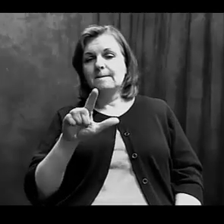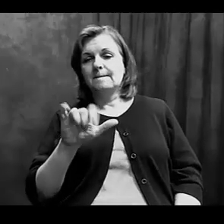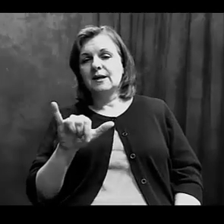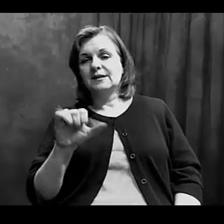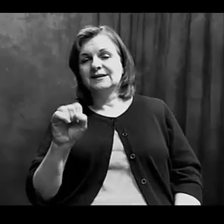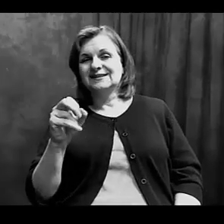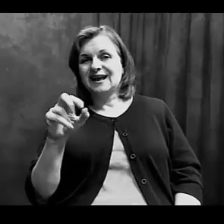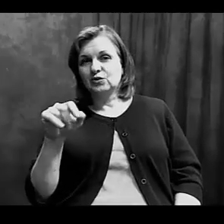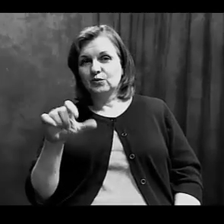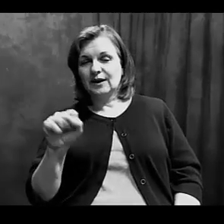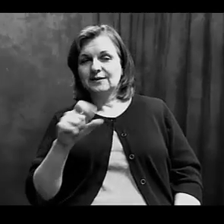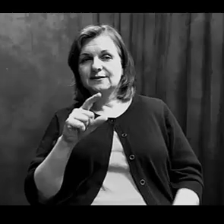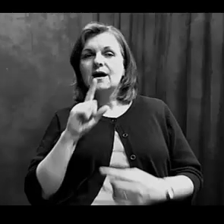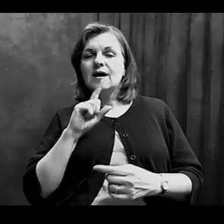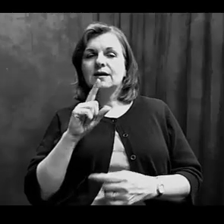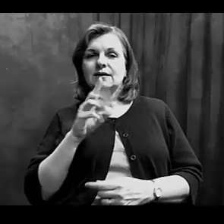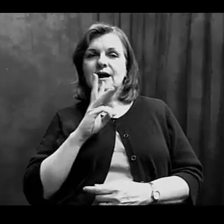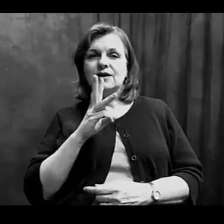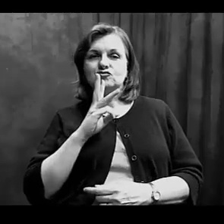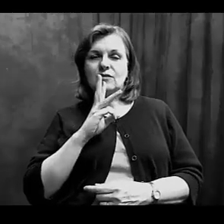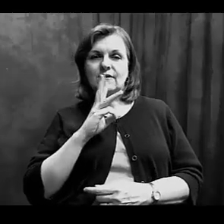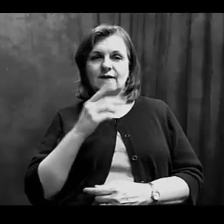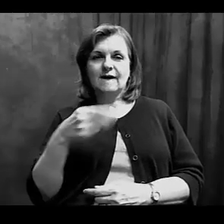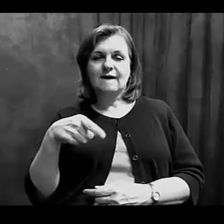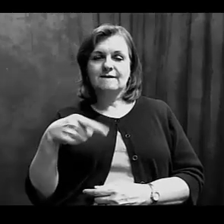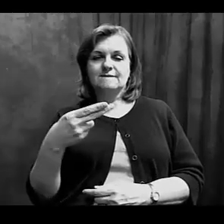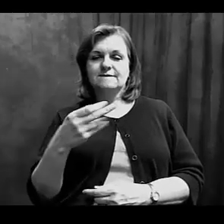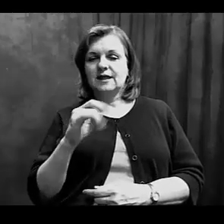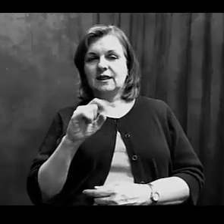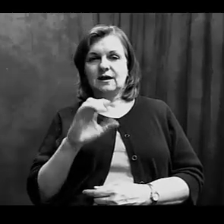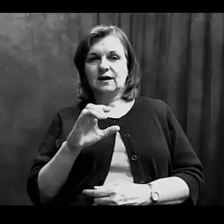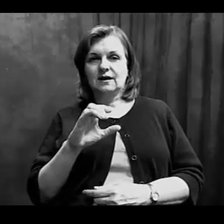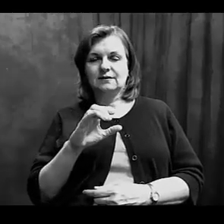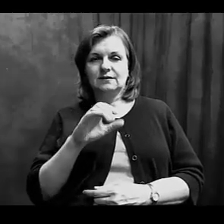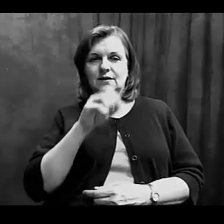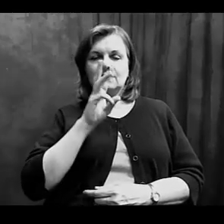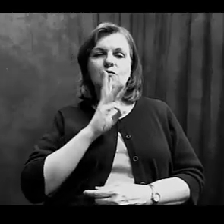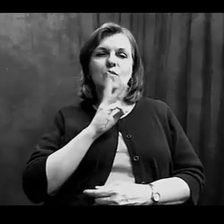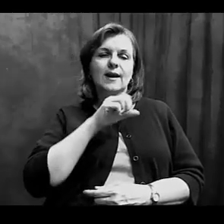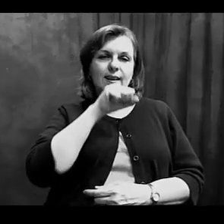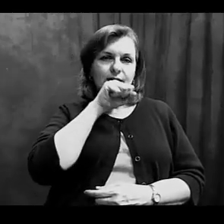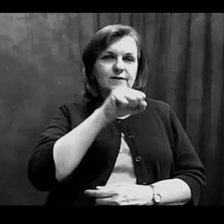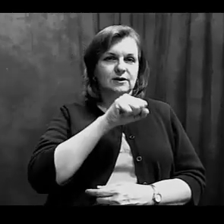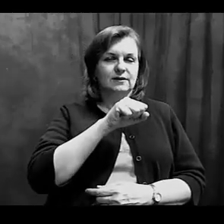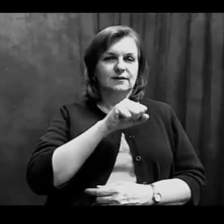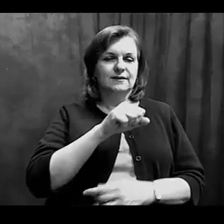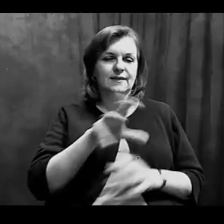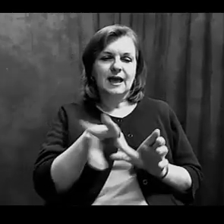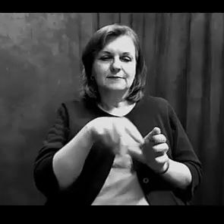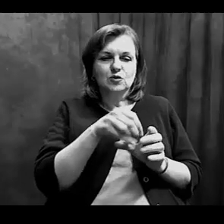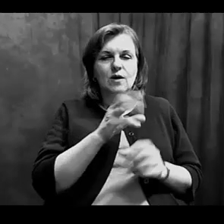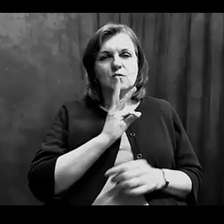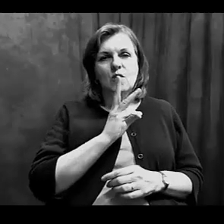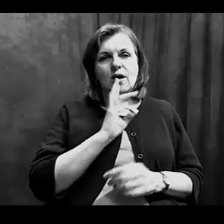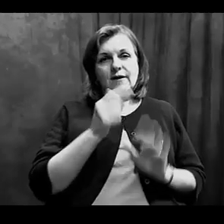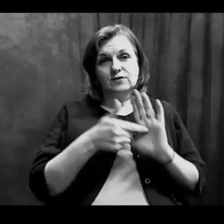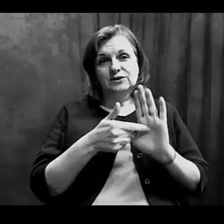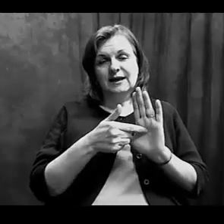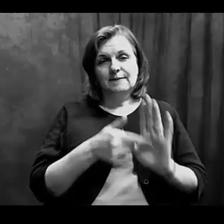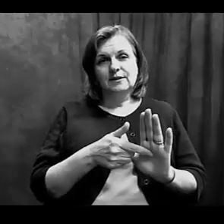so we do look at polysaccharide as being hydrophilic or water loving we look at them as absorbing water a good example of this